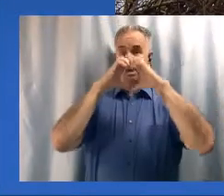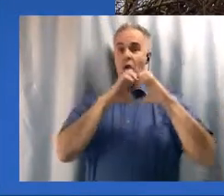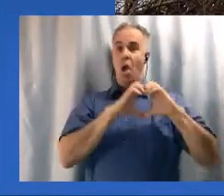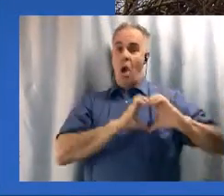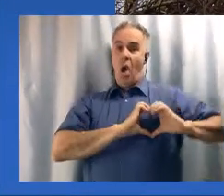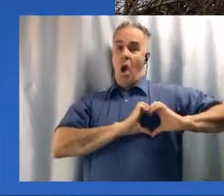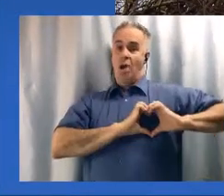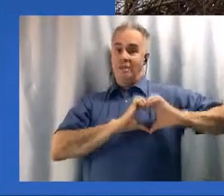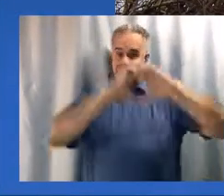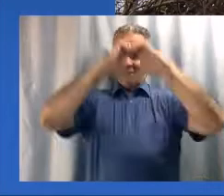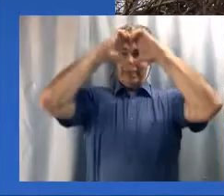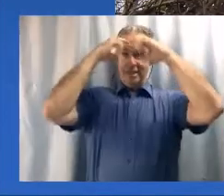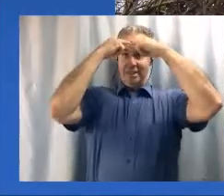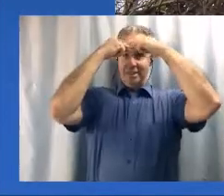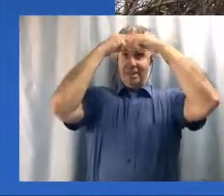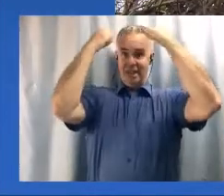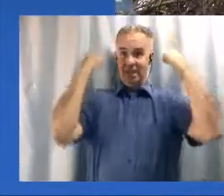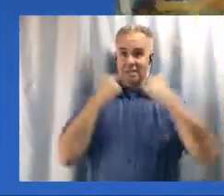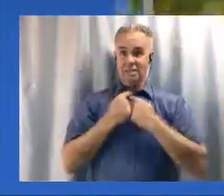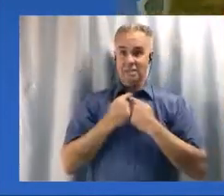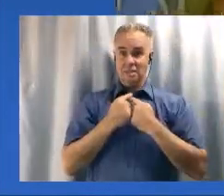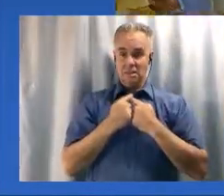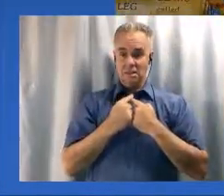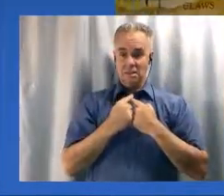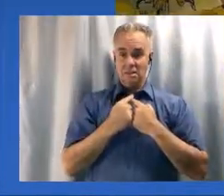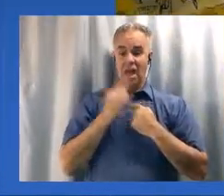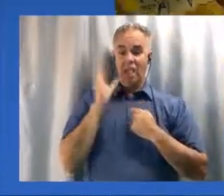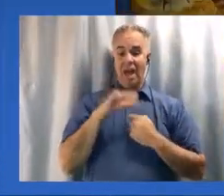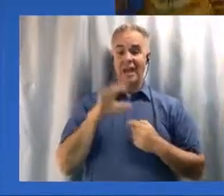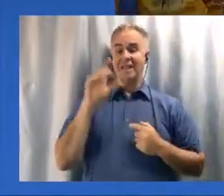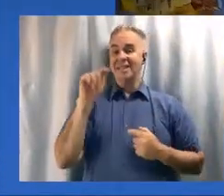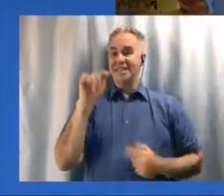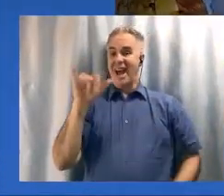are Tytonidae (ti-TON-ih-dee) owls.